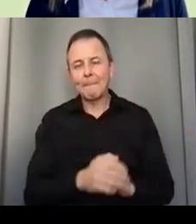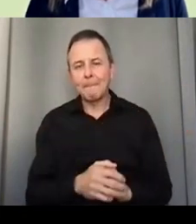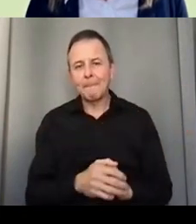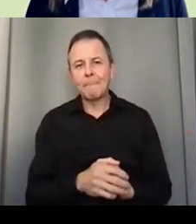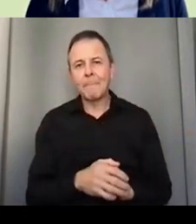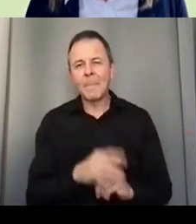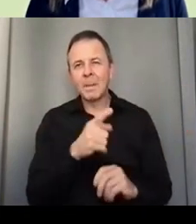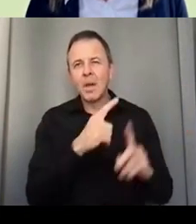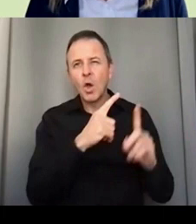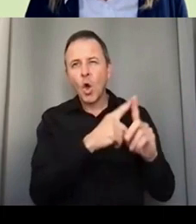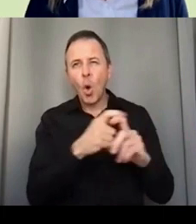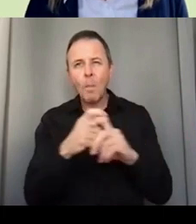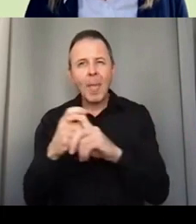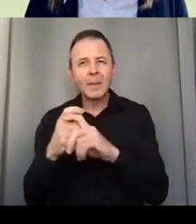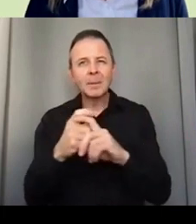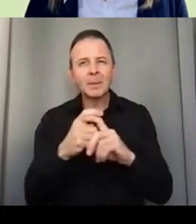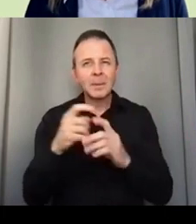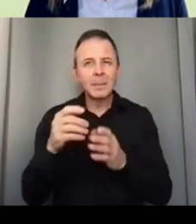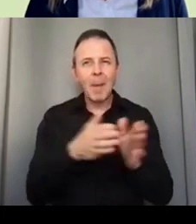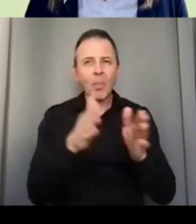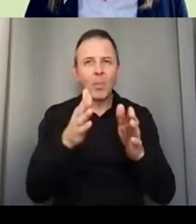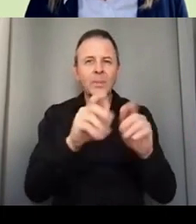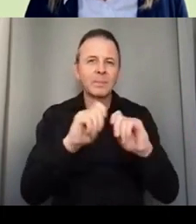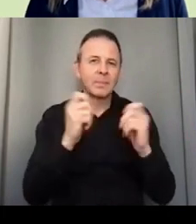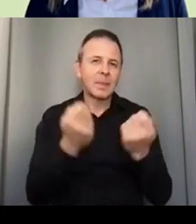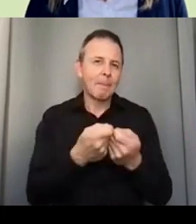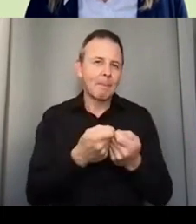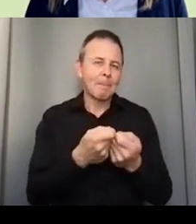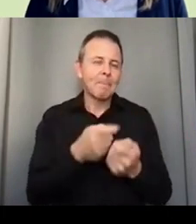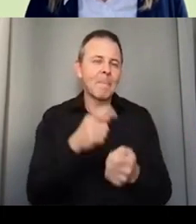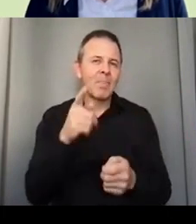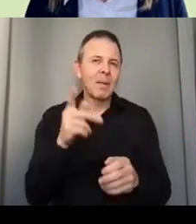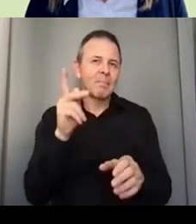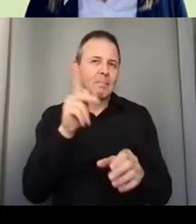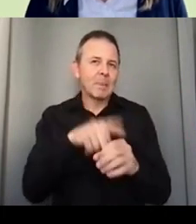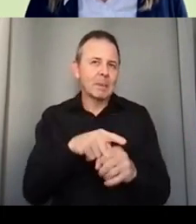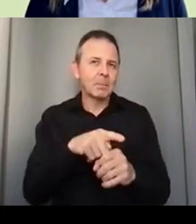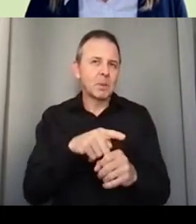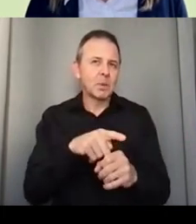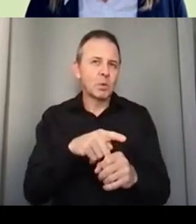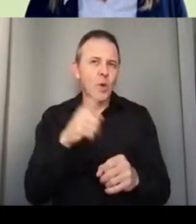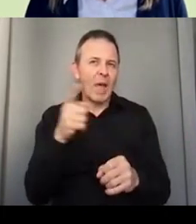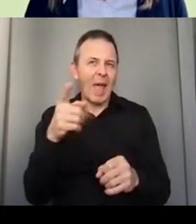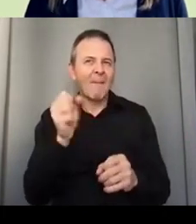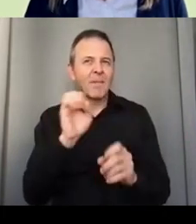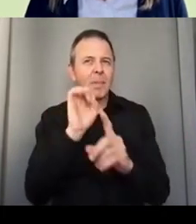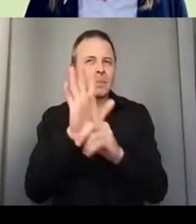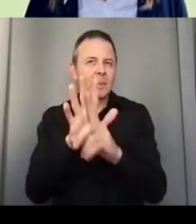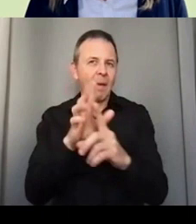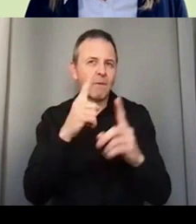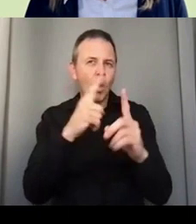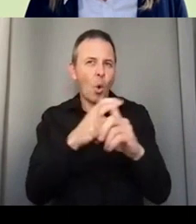pathway team for participants who have complex needs frequently access